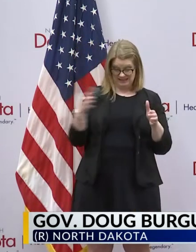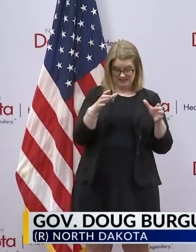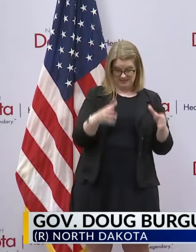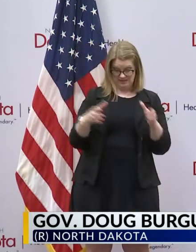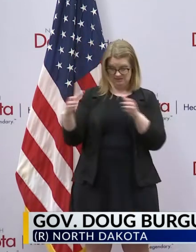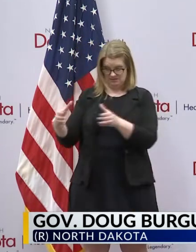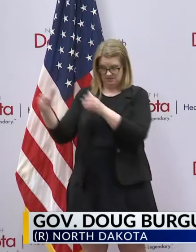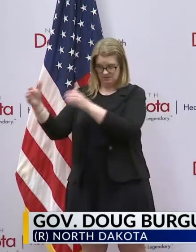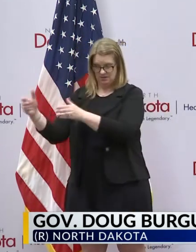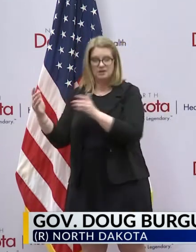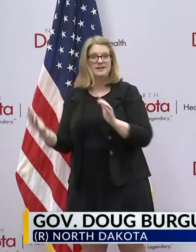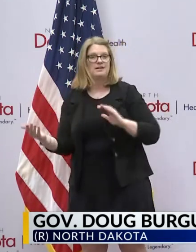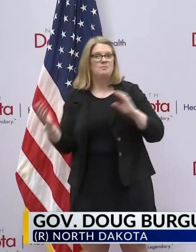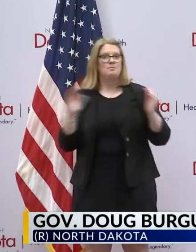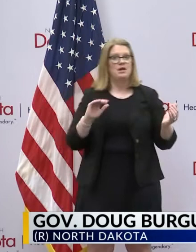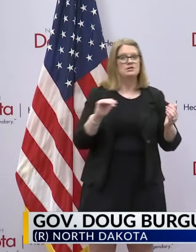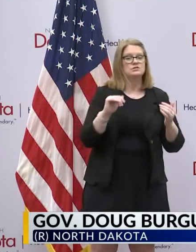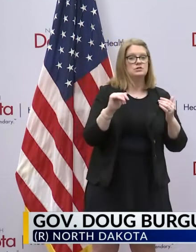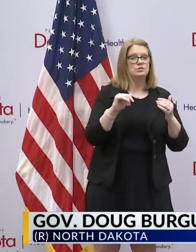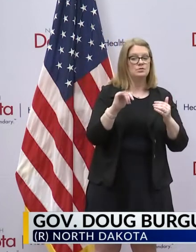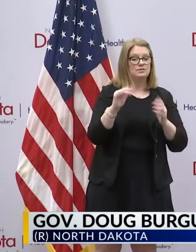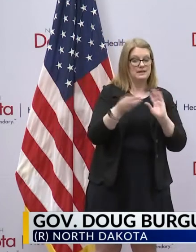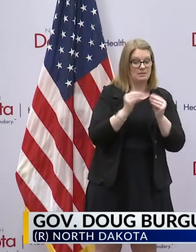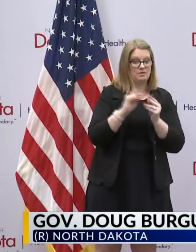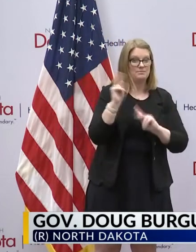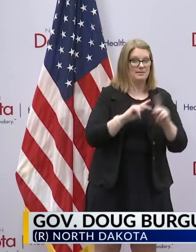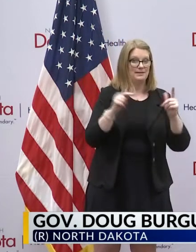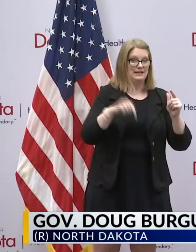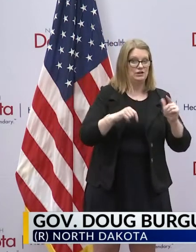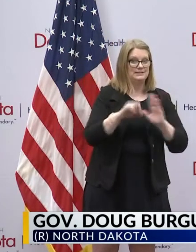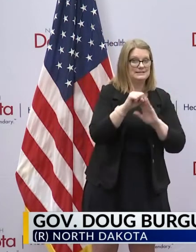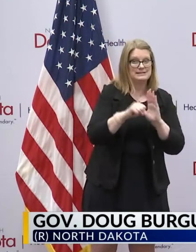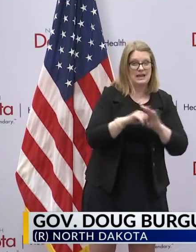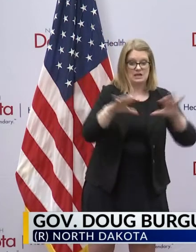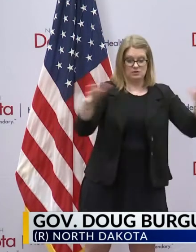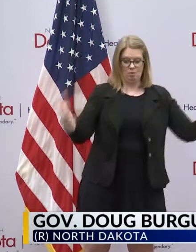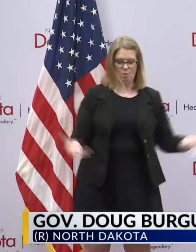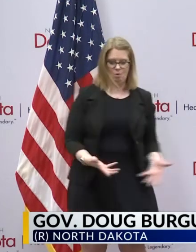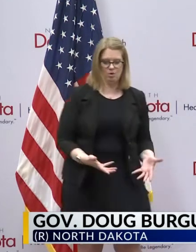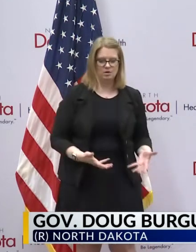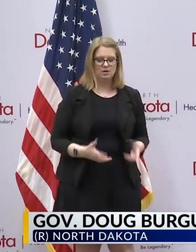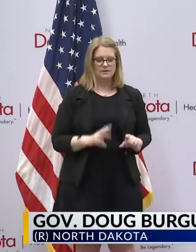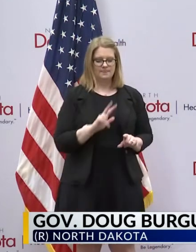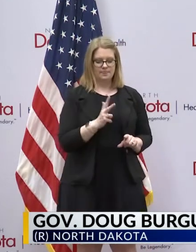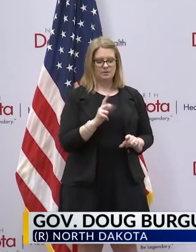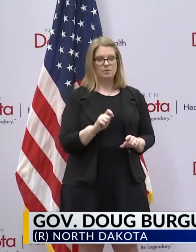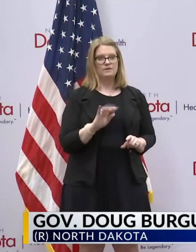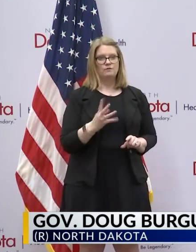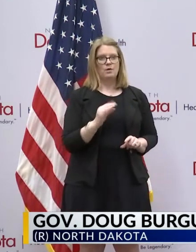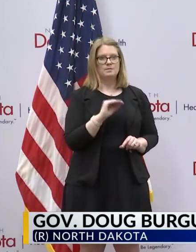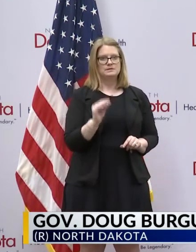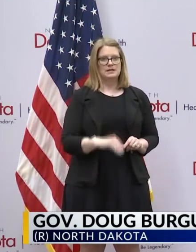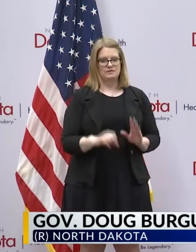WHEN WE COMPARE THAT TO THE POPULATION AS A HOMEOWNER, BASED